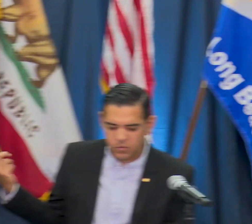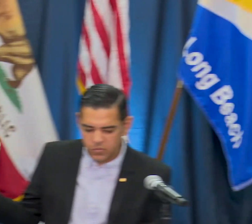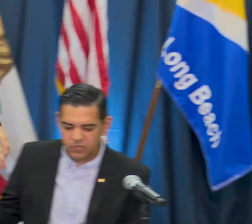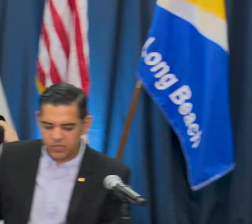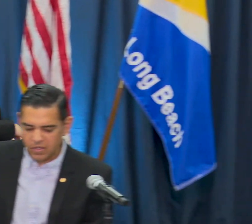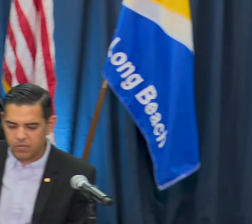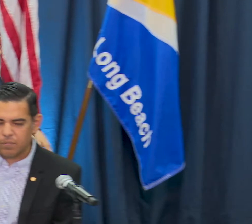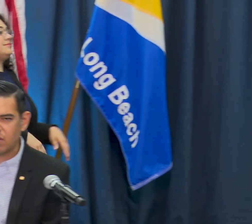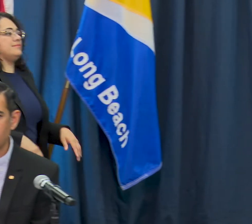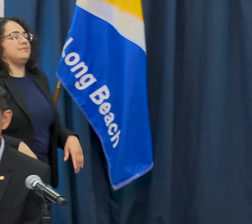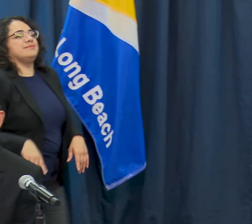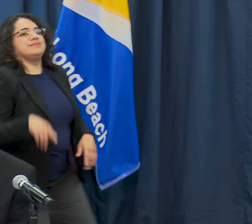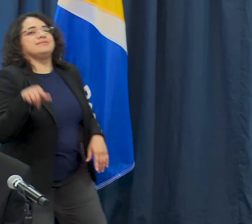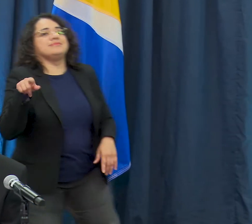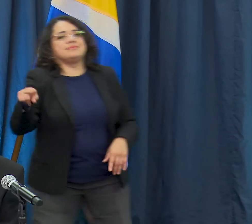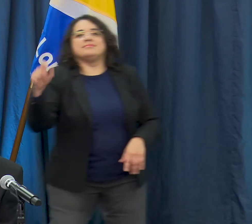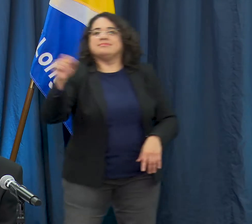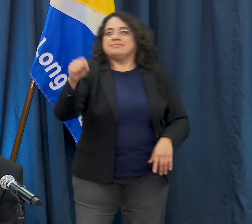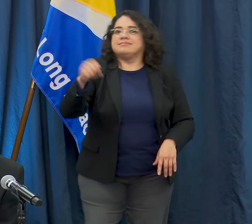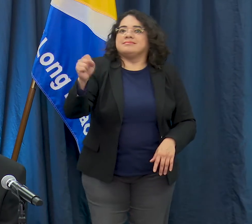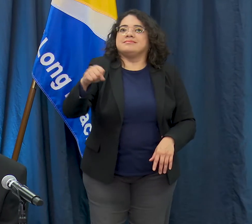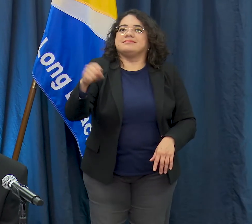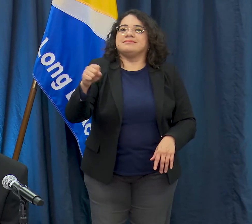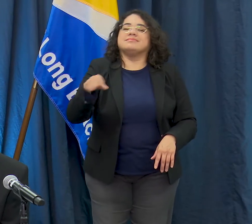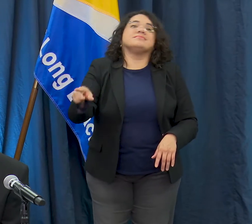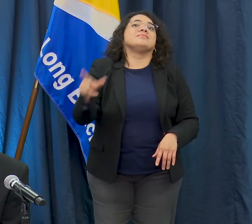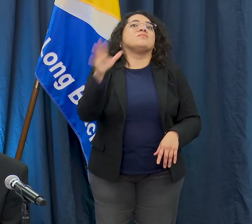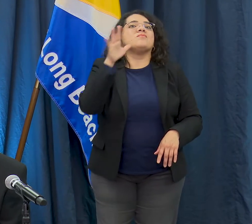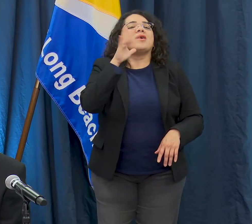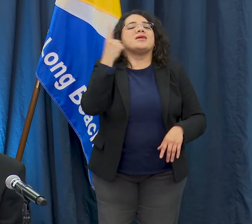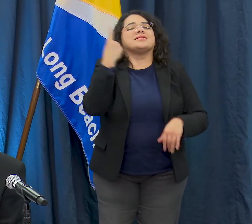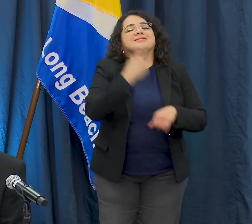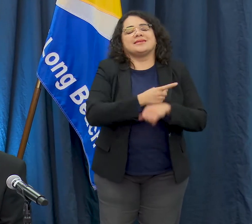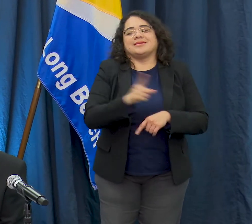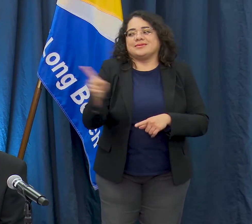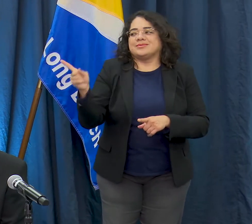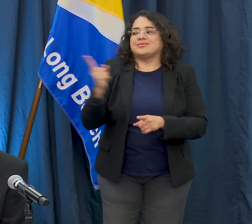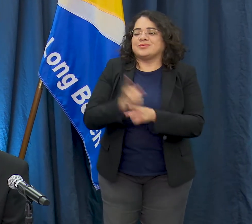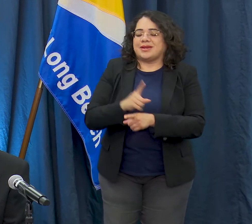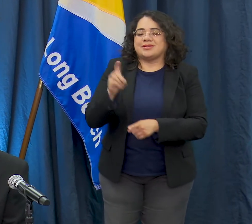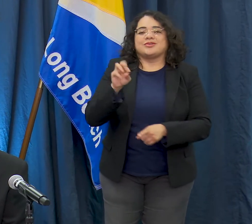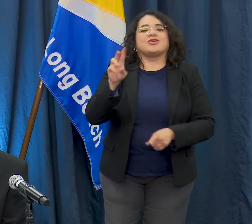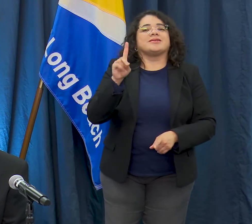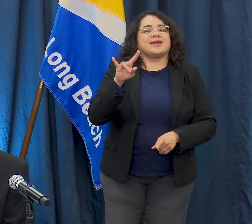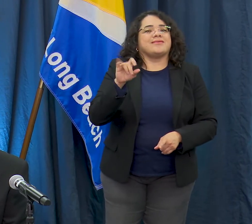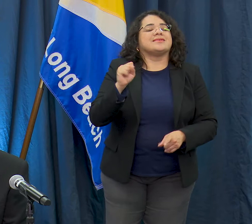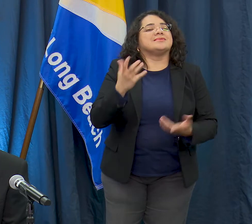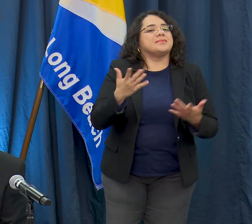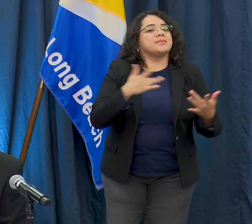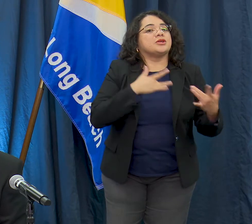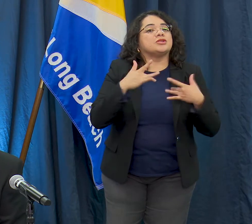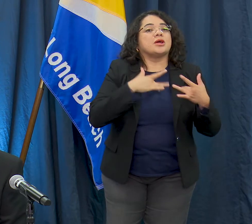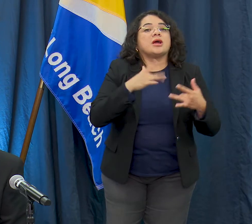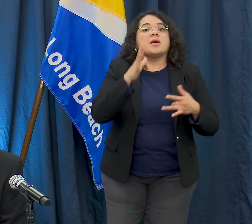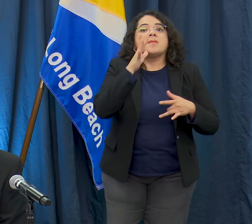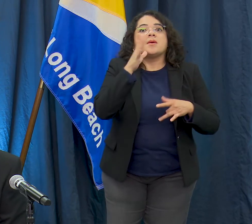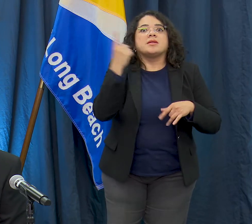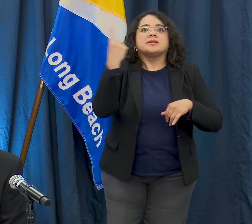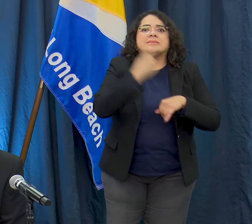which was the Mother's Day question was something that came up also. There was a concern maybe that Mother's Day normally is one of the busiest days of